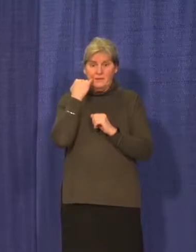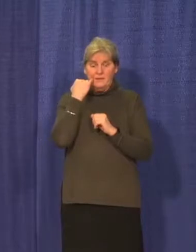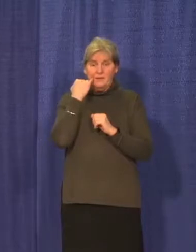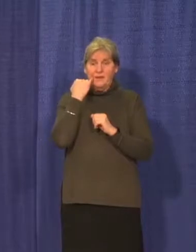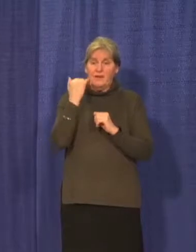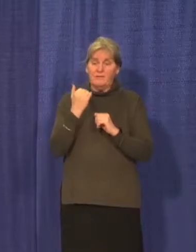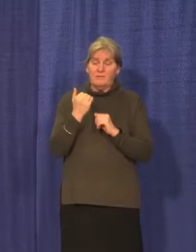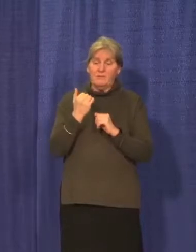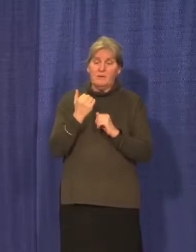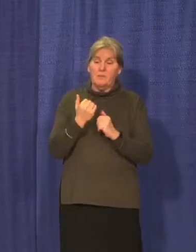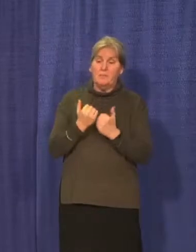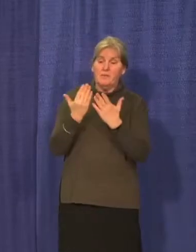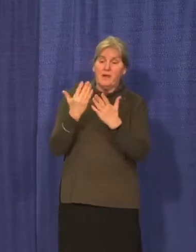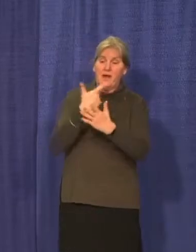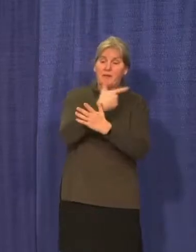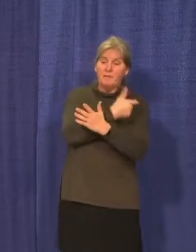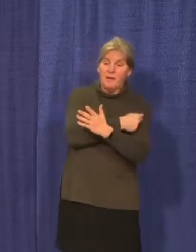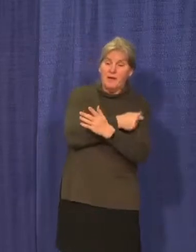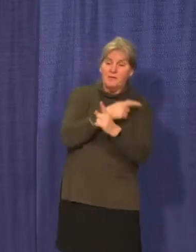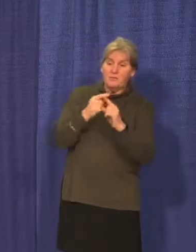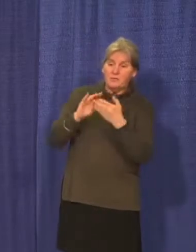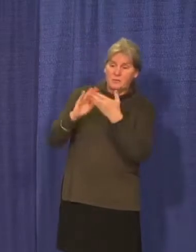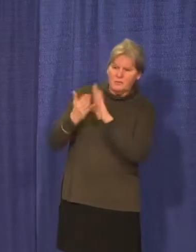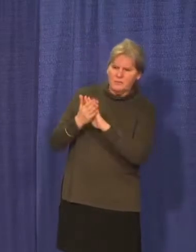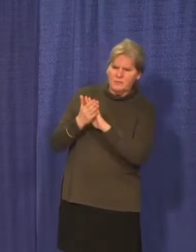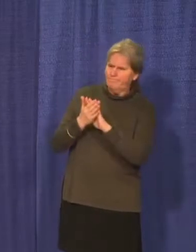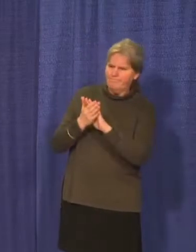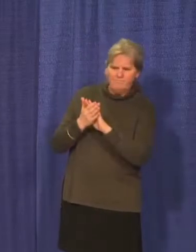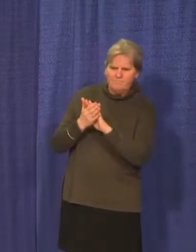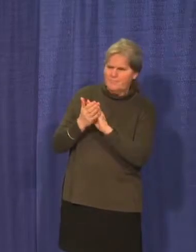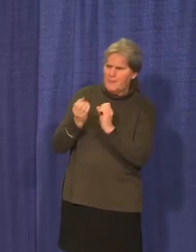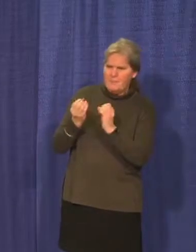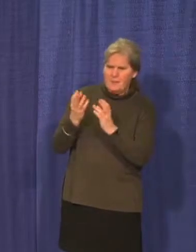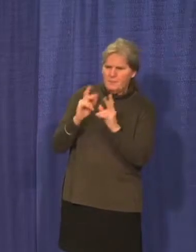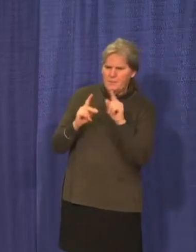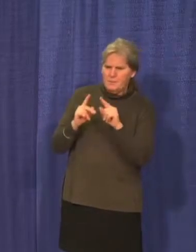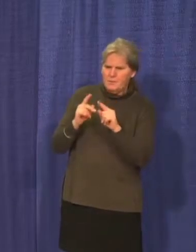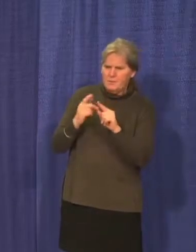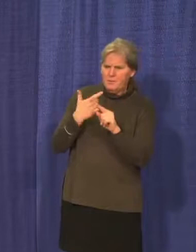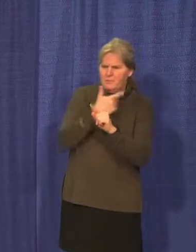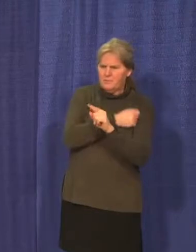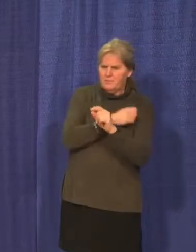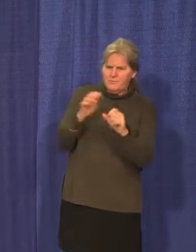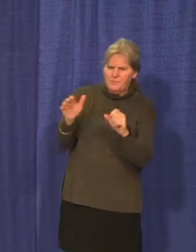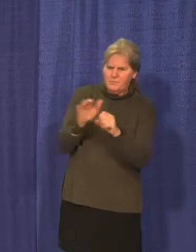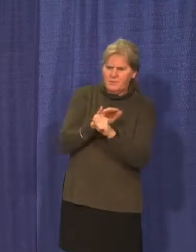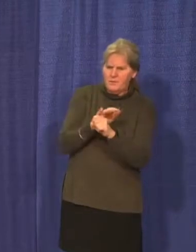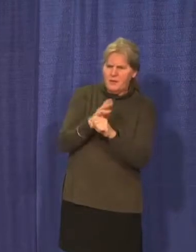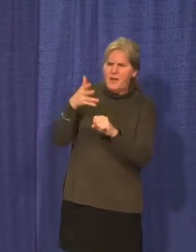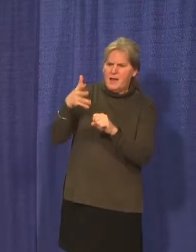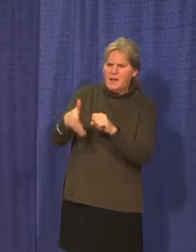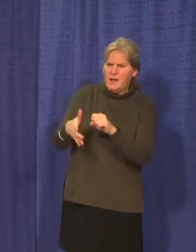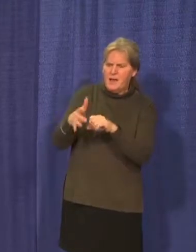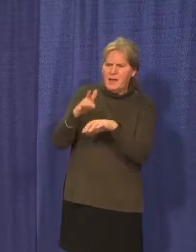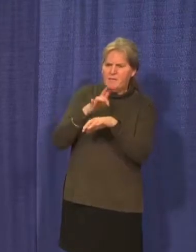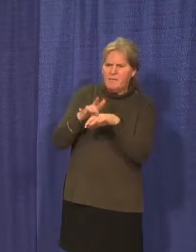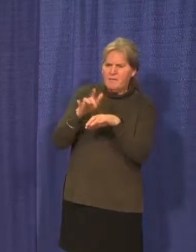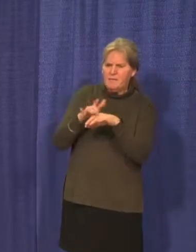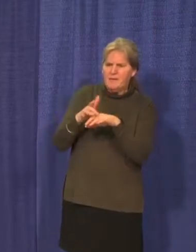If we get out to a particular community and we don't vaccinate as many people as we thought, then we could use those access